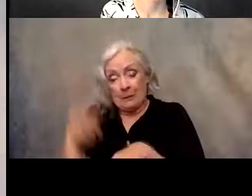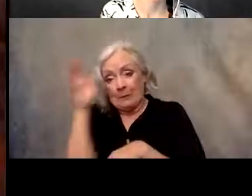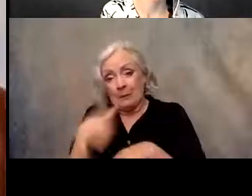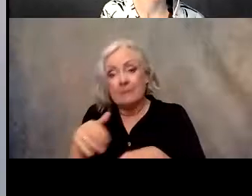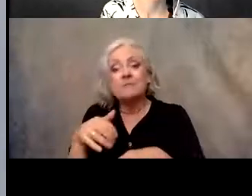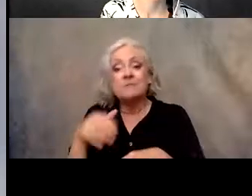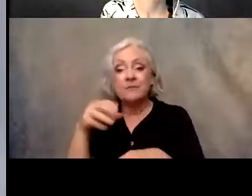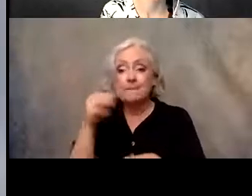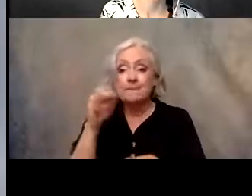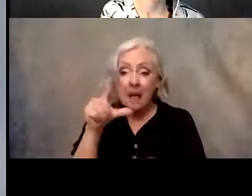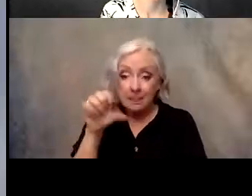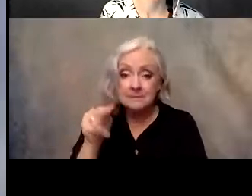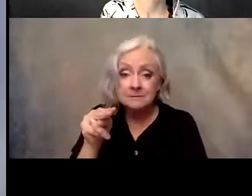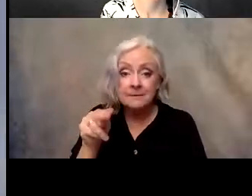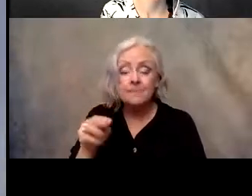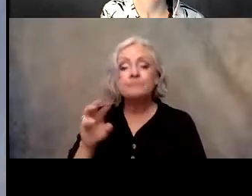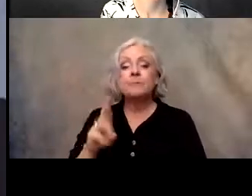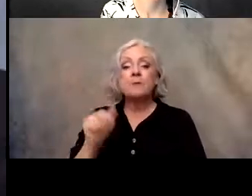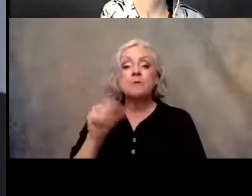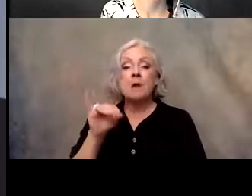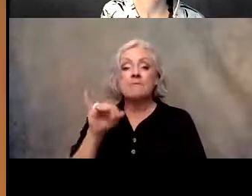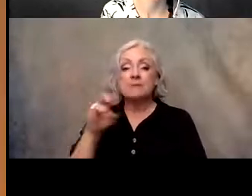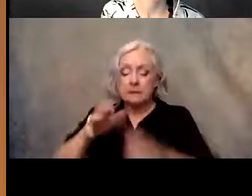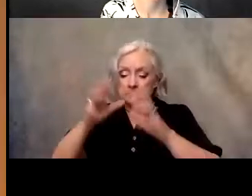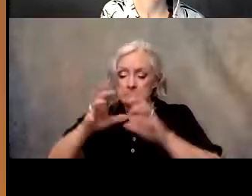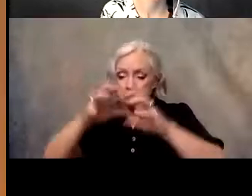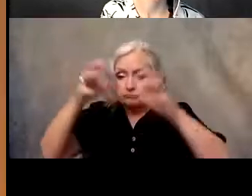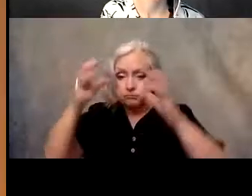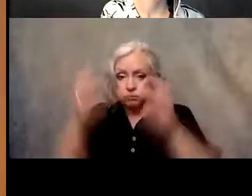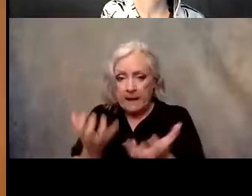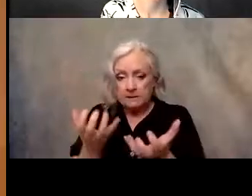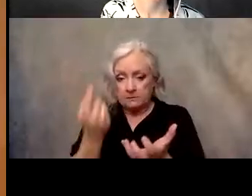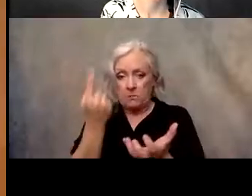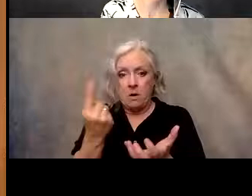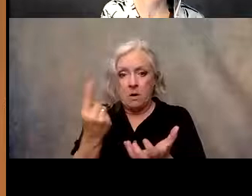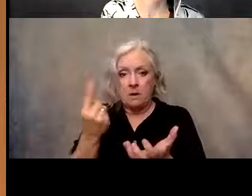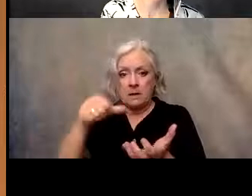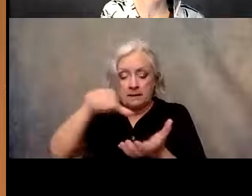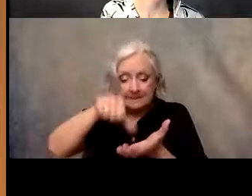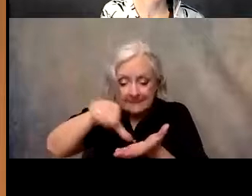[Narrator] Rafiki breaks one open. The wise old baboon dips his thumb in its juice and draws a line on Simba's forehead.